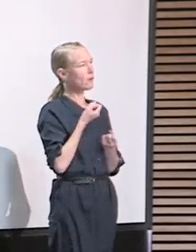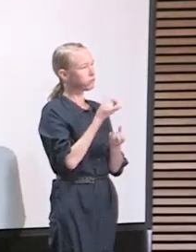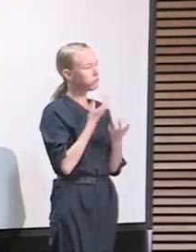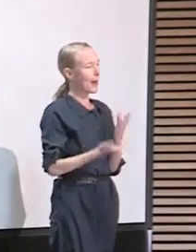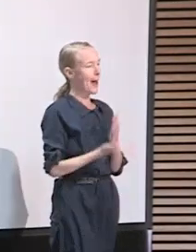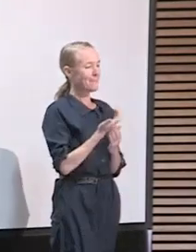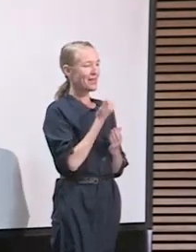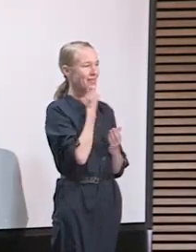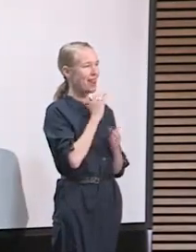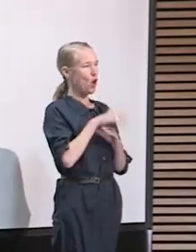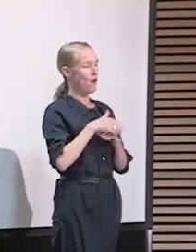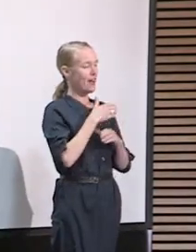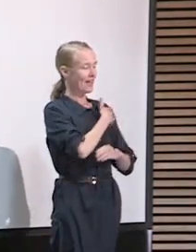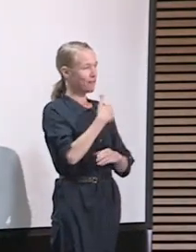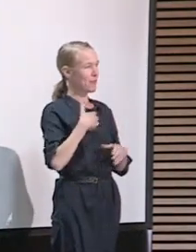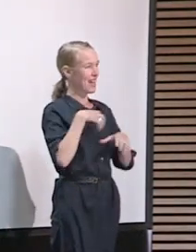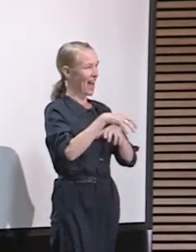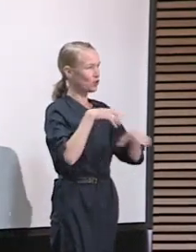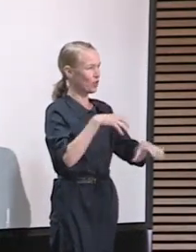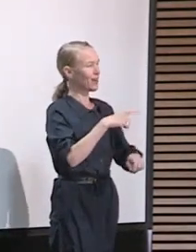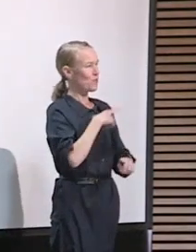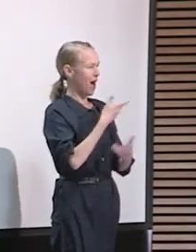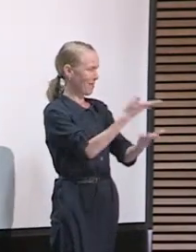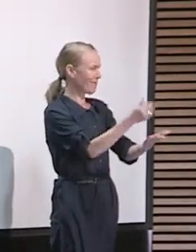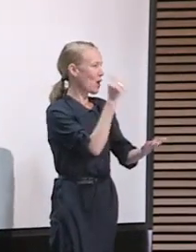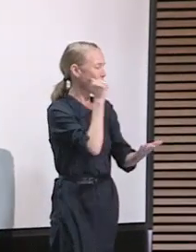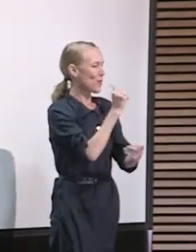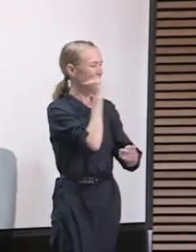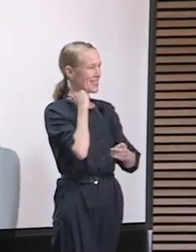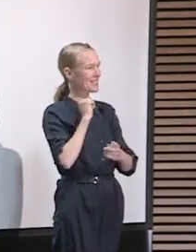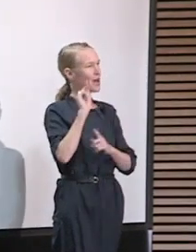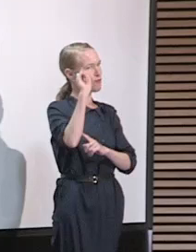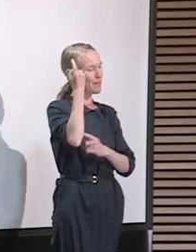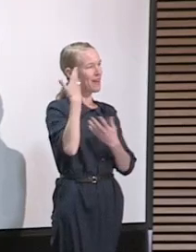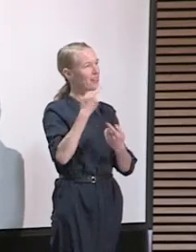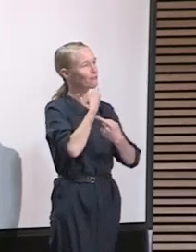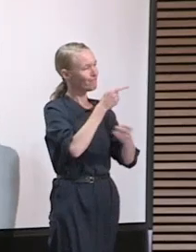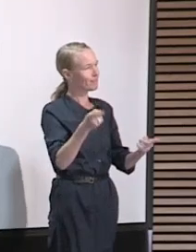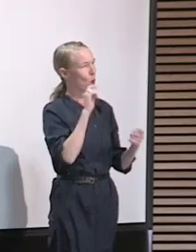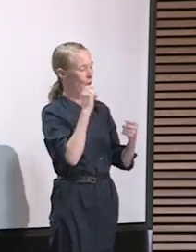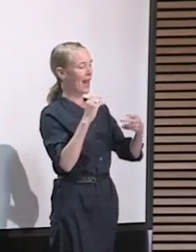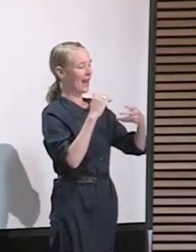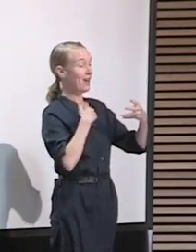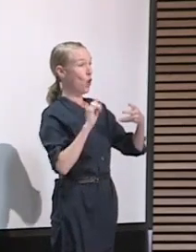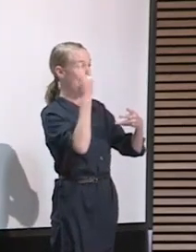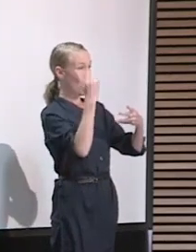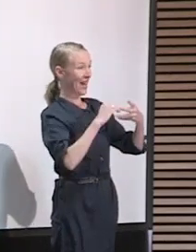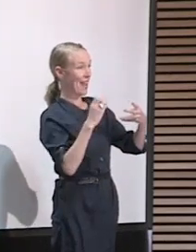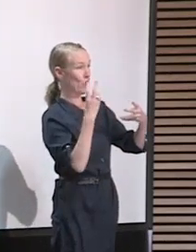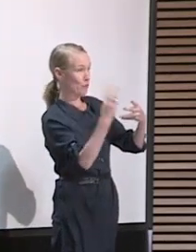an update on how the government's plan is progressing since the Prime Minister's announcement of a continued - continuation of